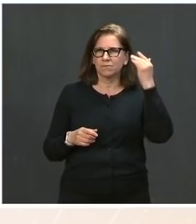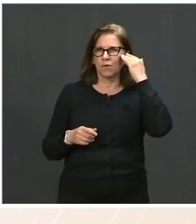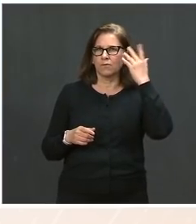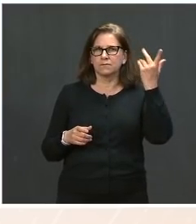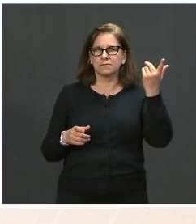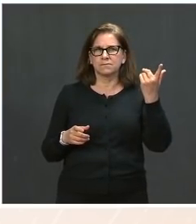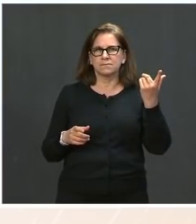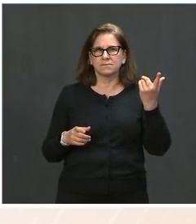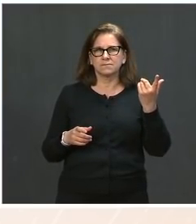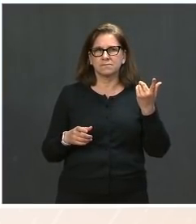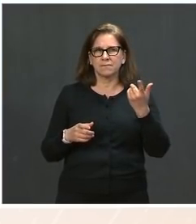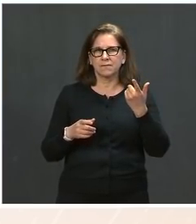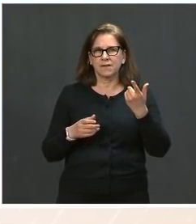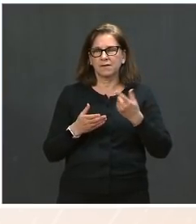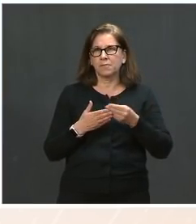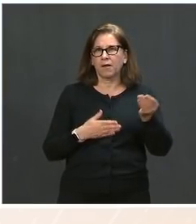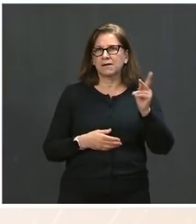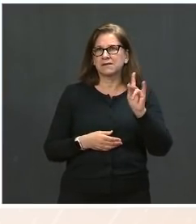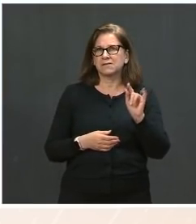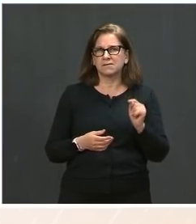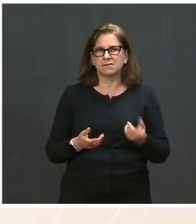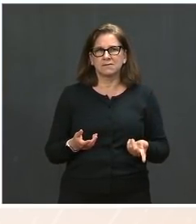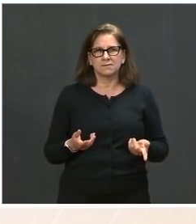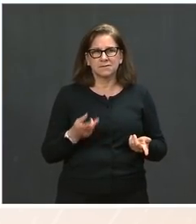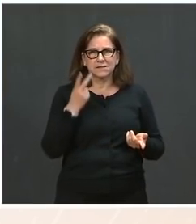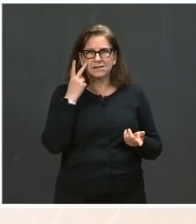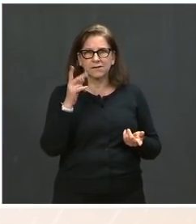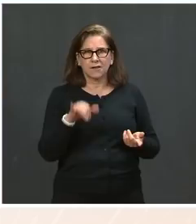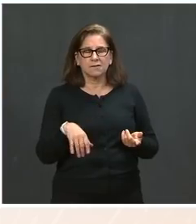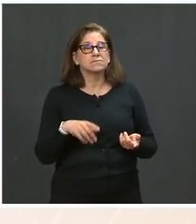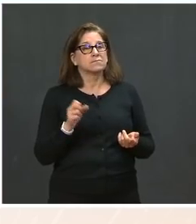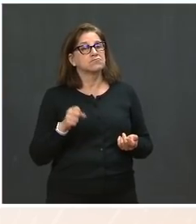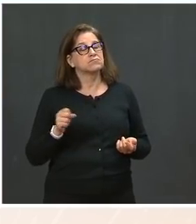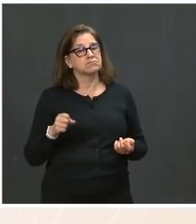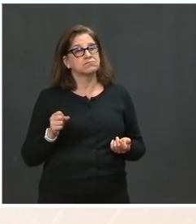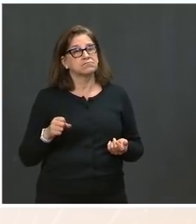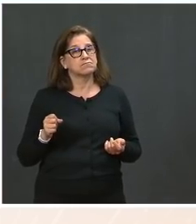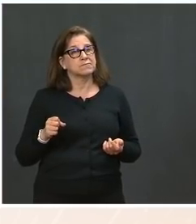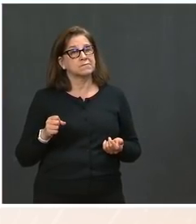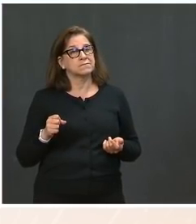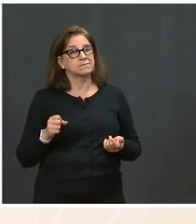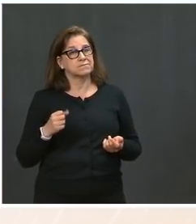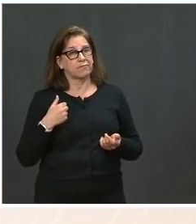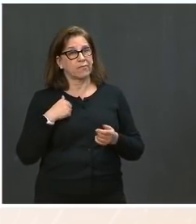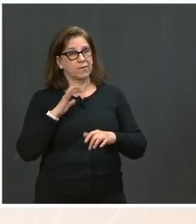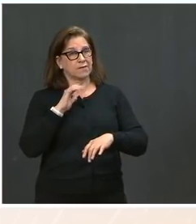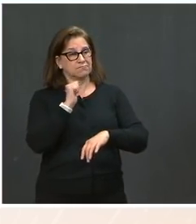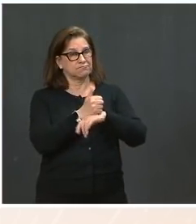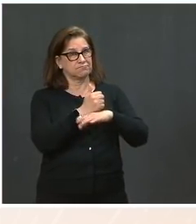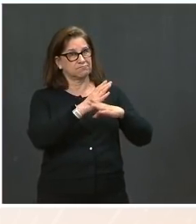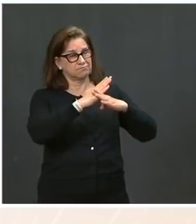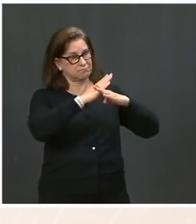That's part of it. But certainly putting in place steps to make it more difficult, to make it harder, to regulate the ability